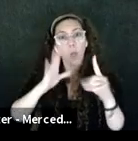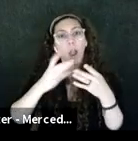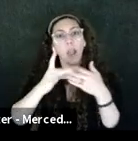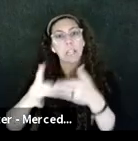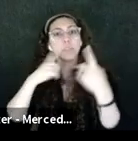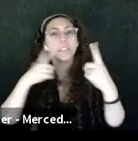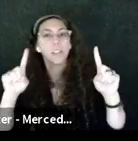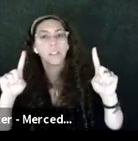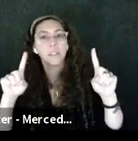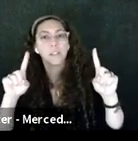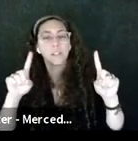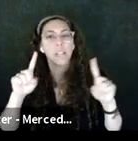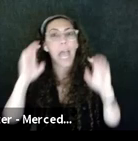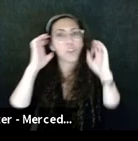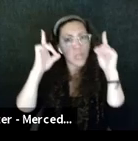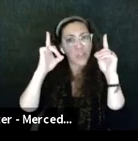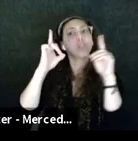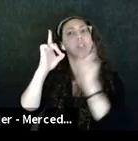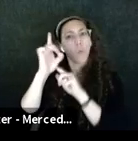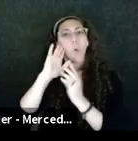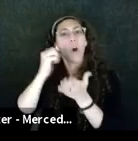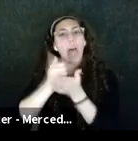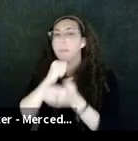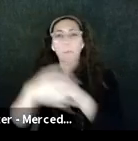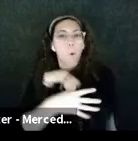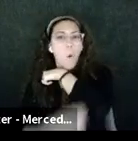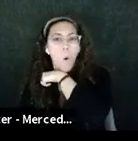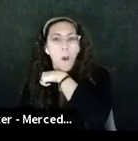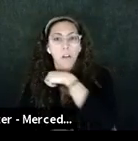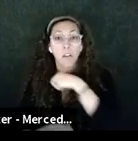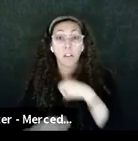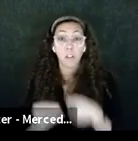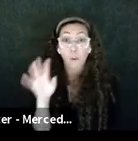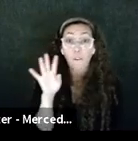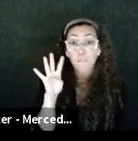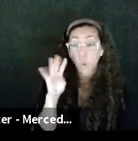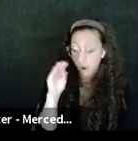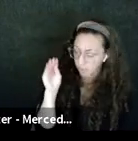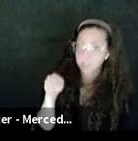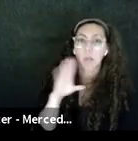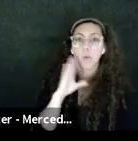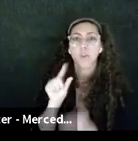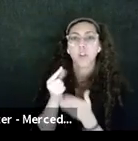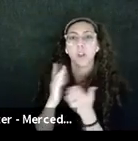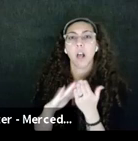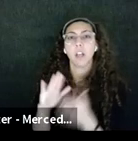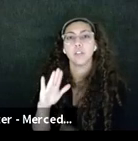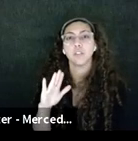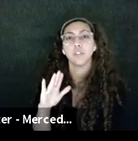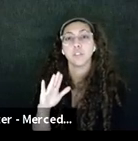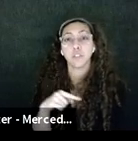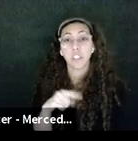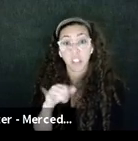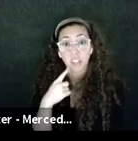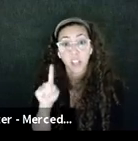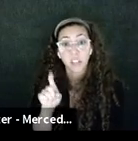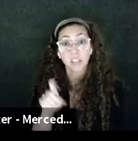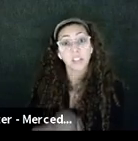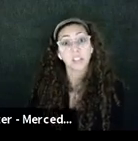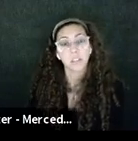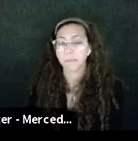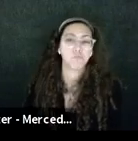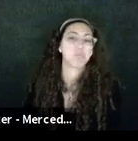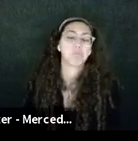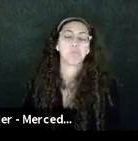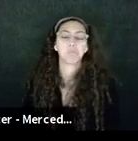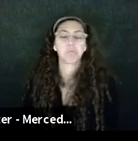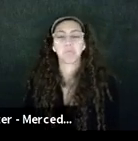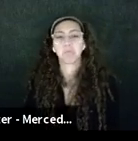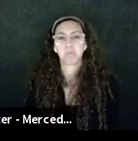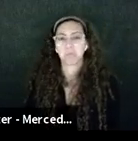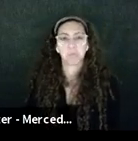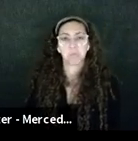Jason Williams: 4% graduation from college versus 36 of the general population that is that is not success. That is a huge, huge lack of success.